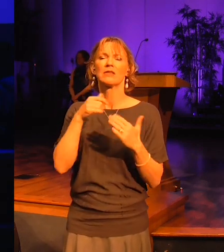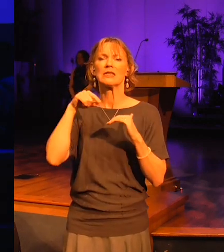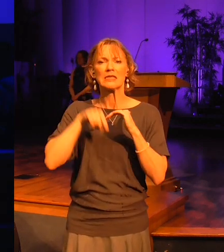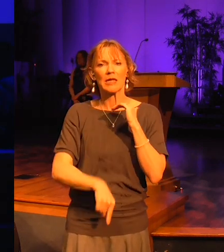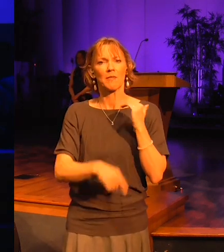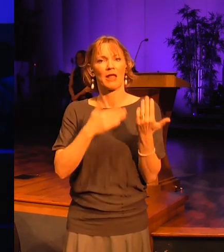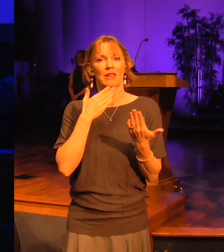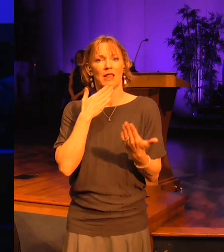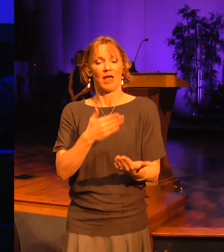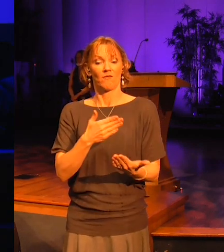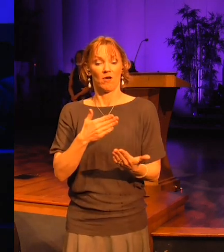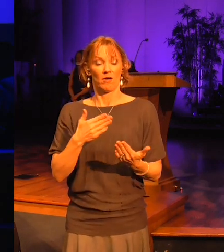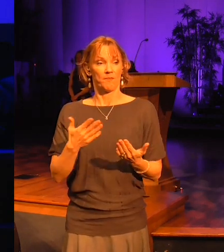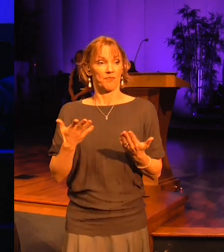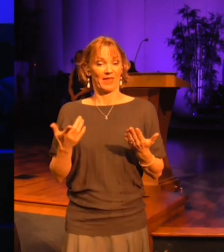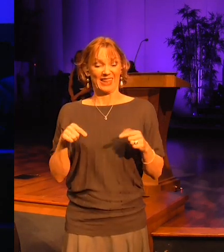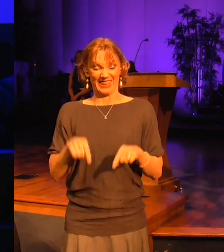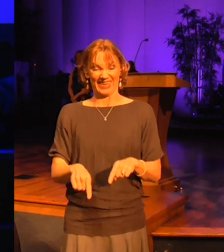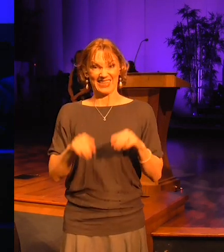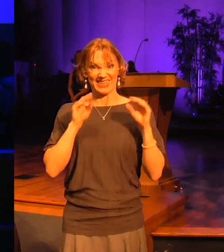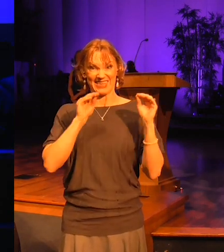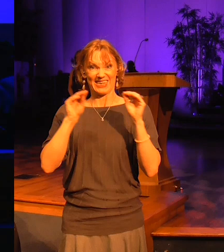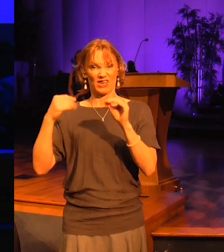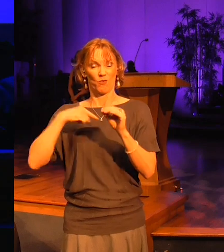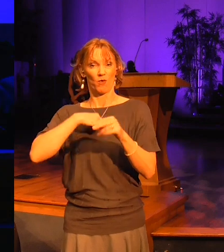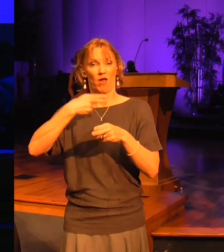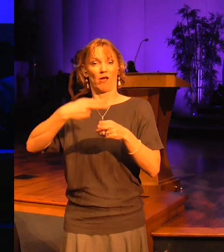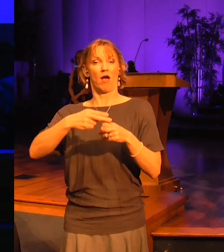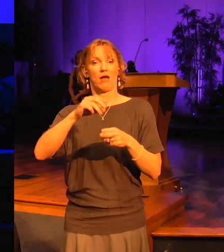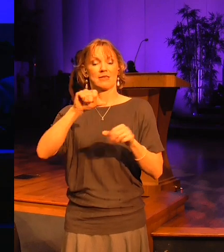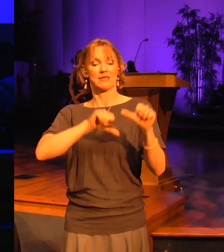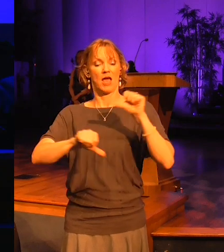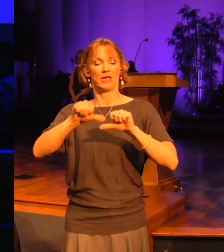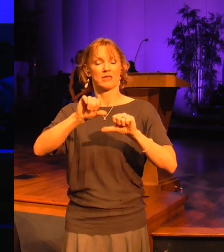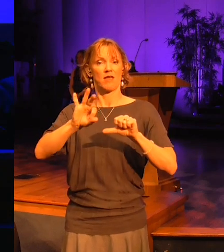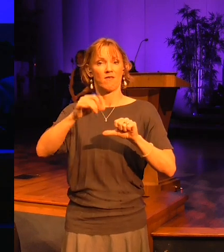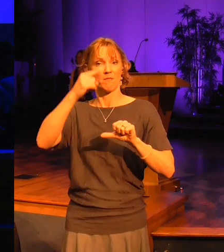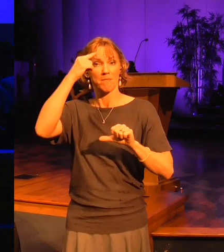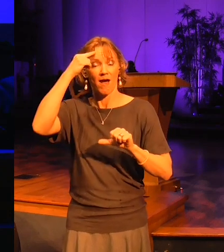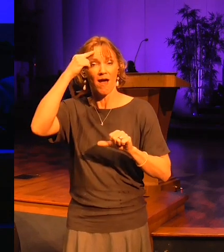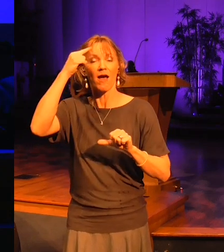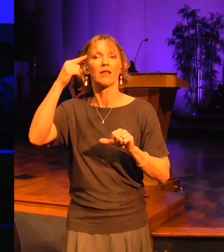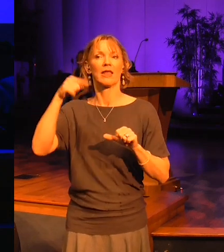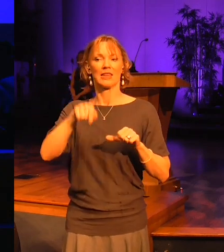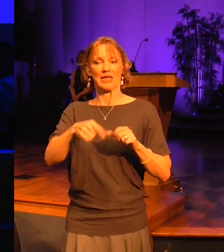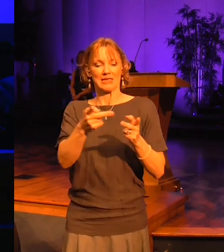in this teaching that we call science of mind and in this place that each one of us comes